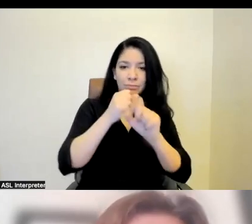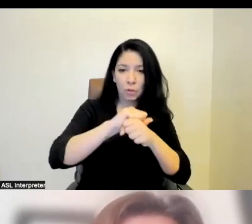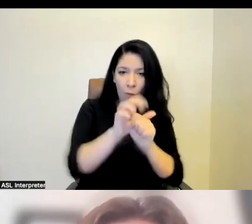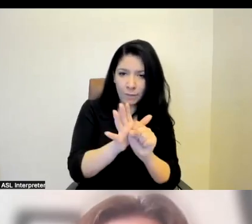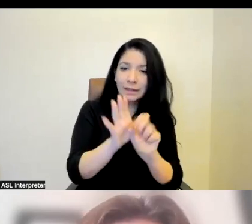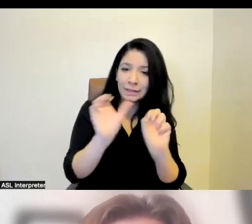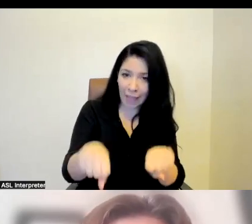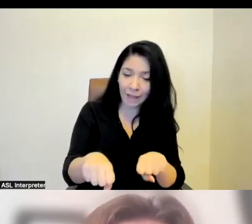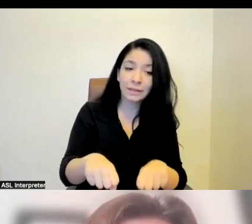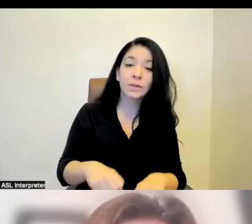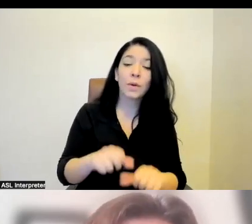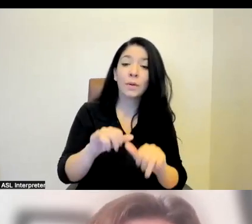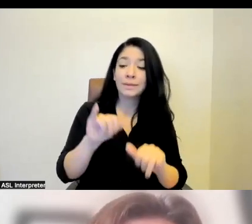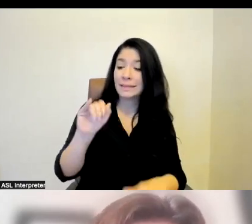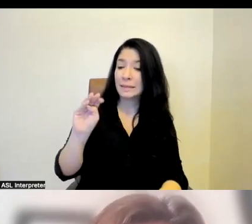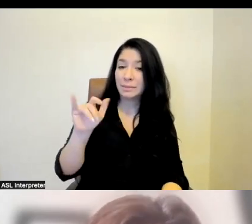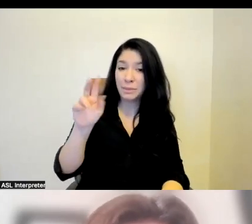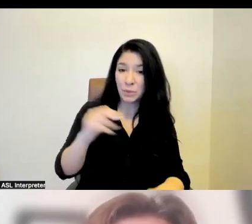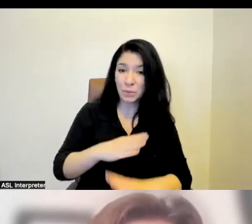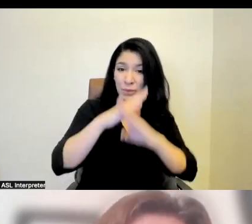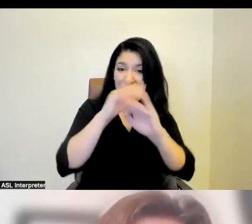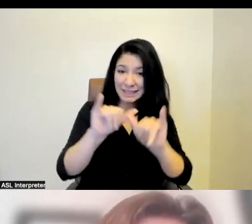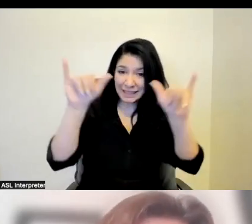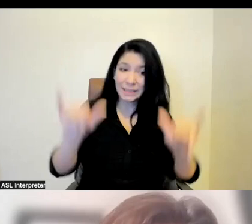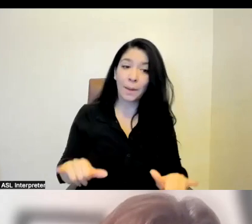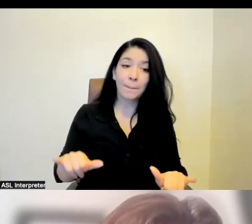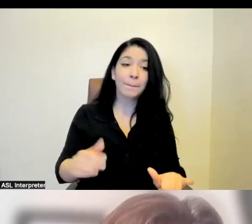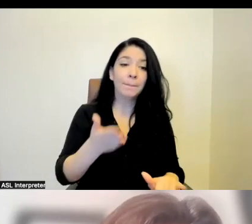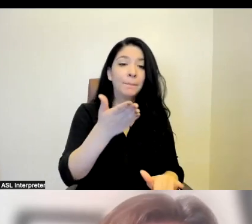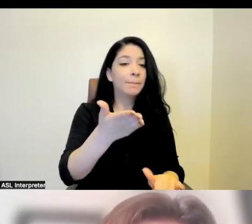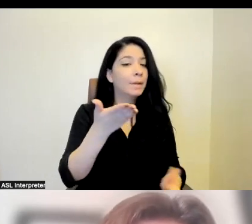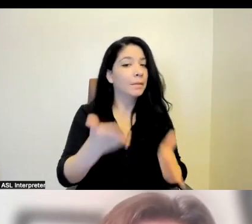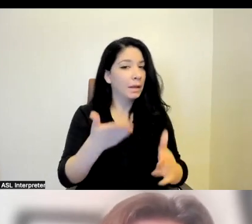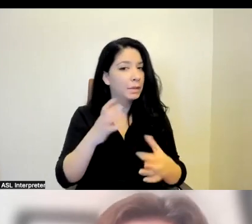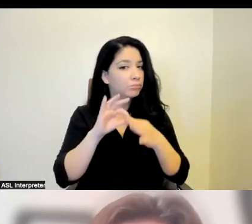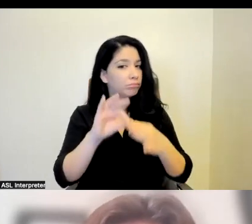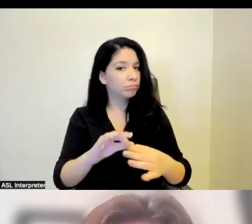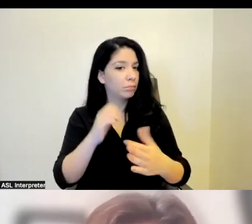the immune system major life activity may be of interest. Next slide.